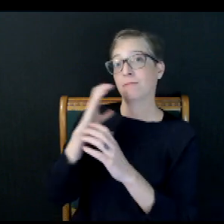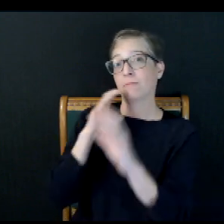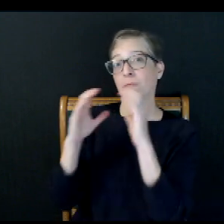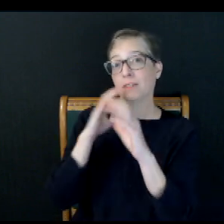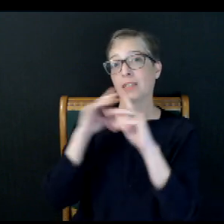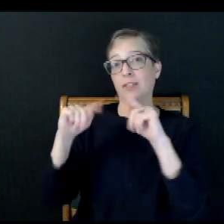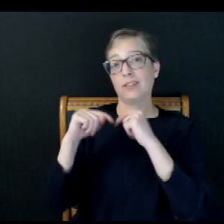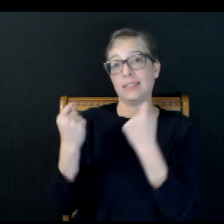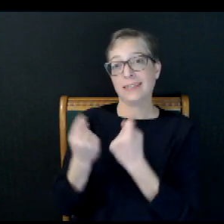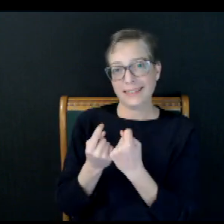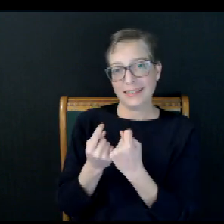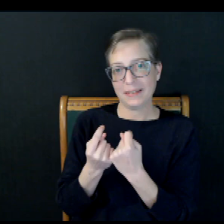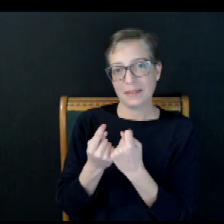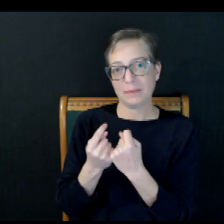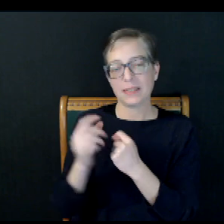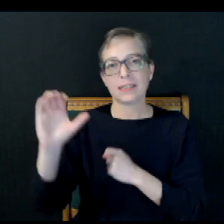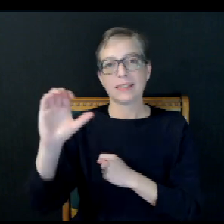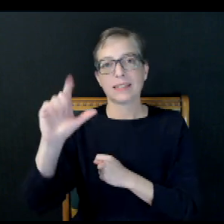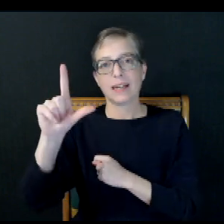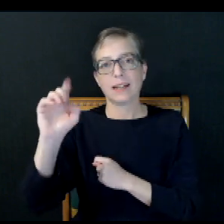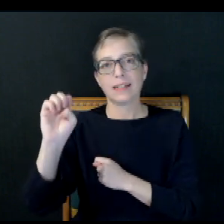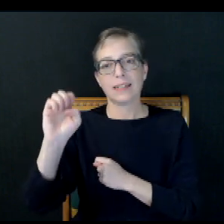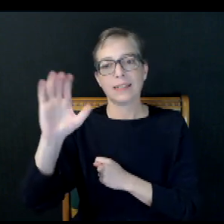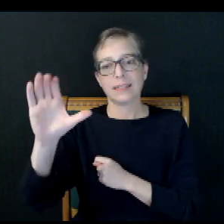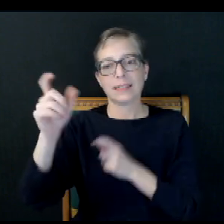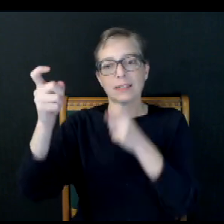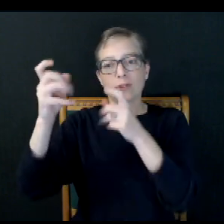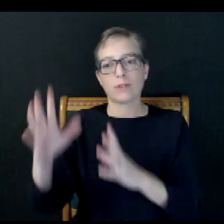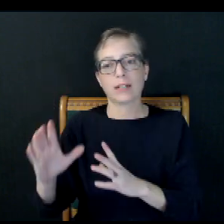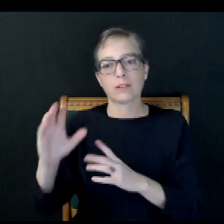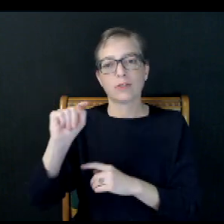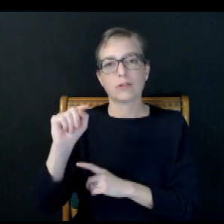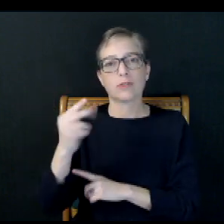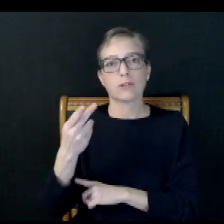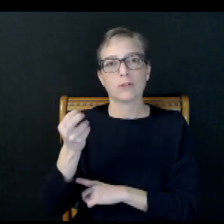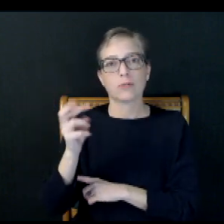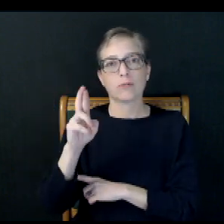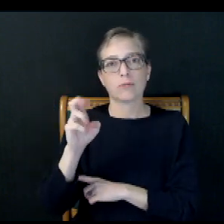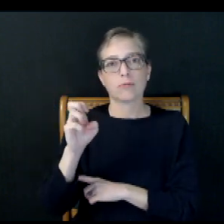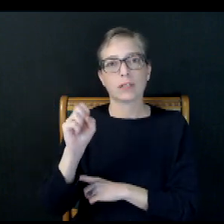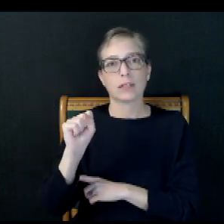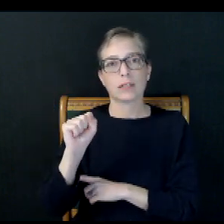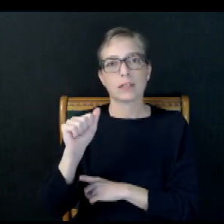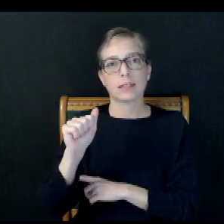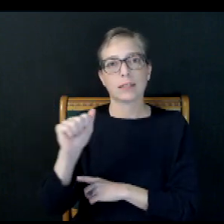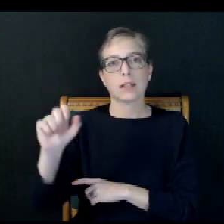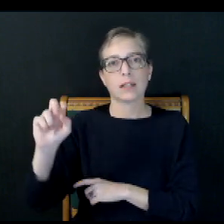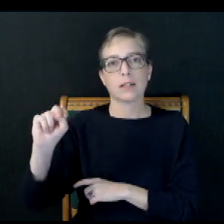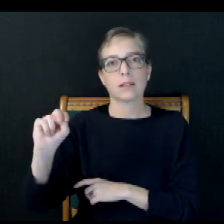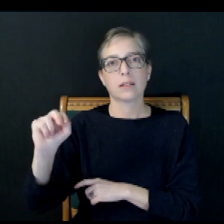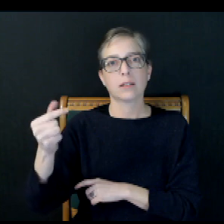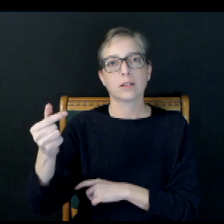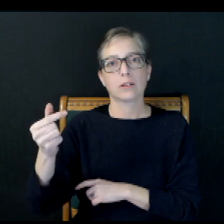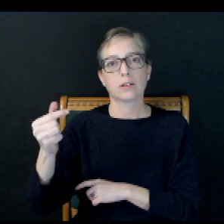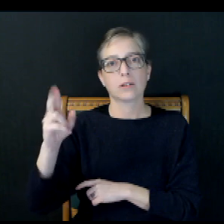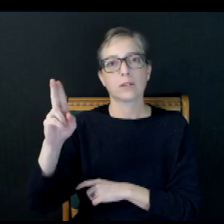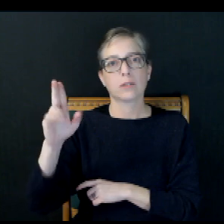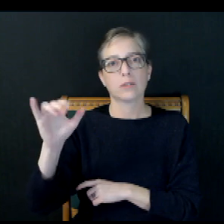CLEC director Teresa Nguyen, as well as many Lurie staff that are here helping to support the event today.